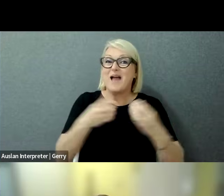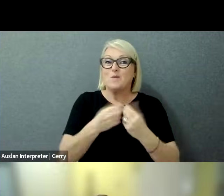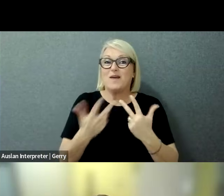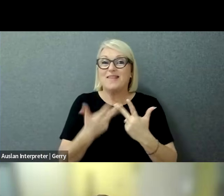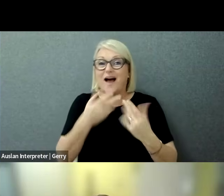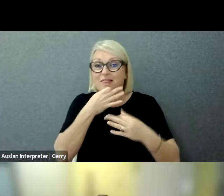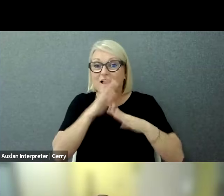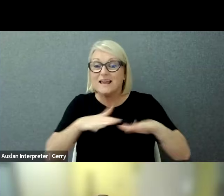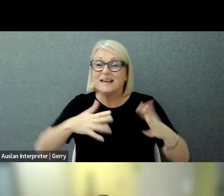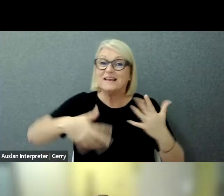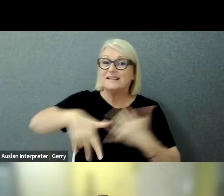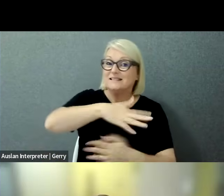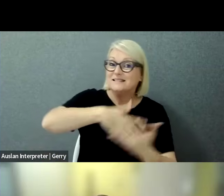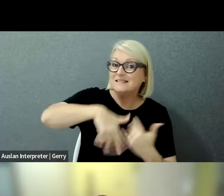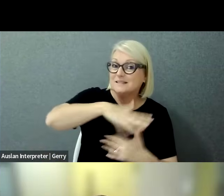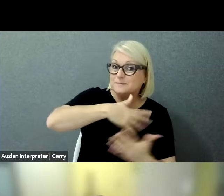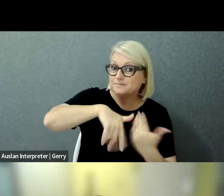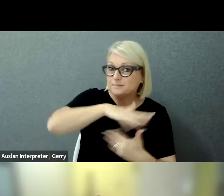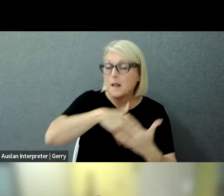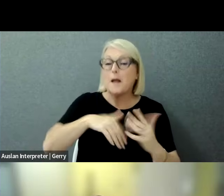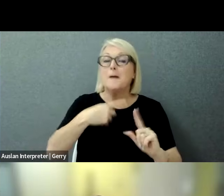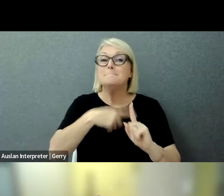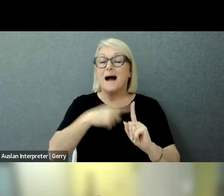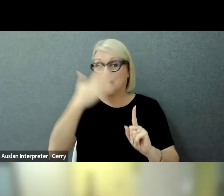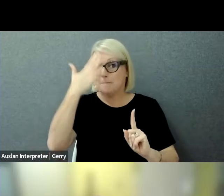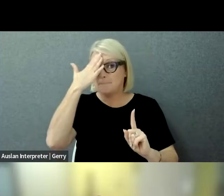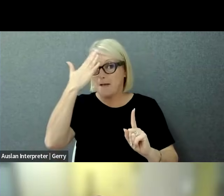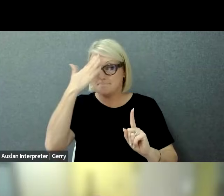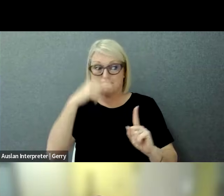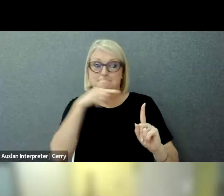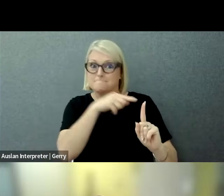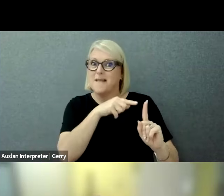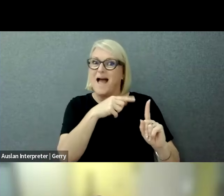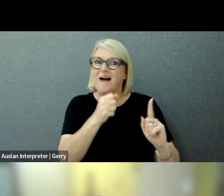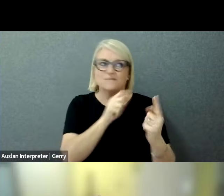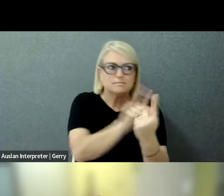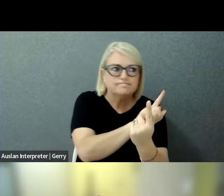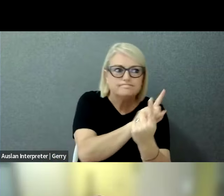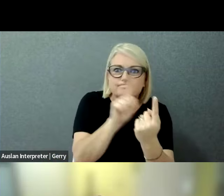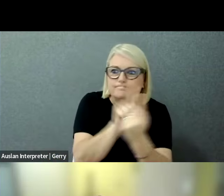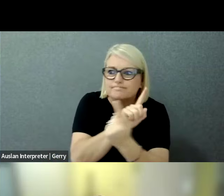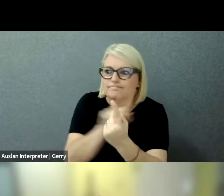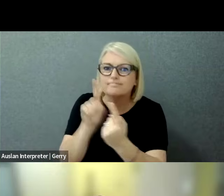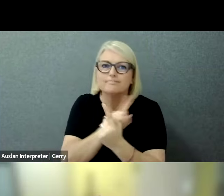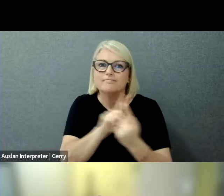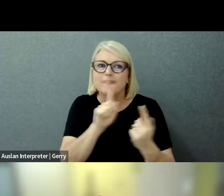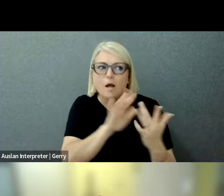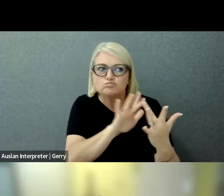even better was that the mother started to develop a network, started to develop relationships with